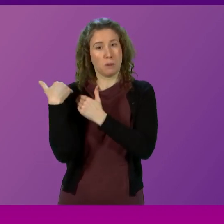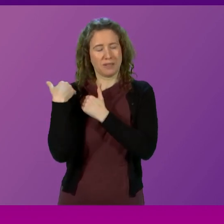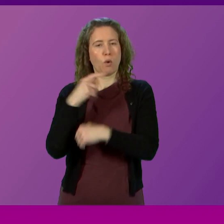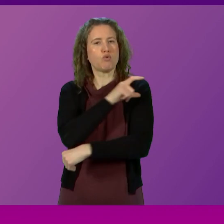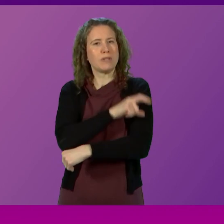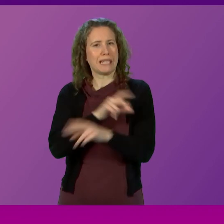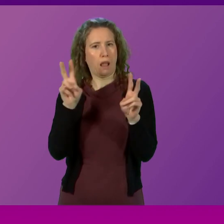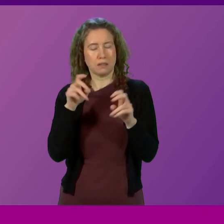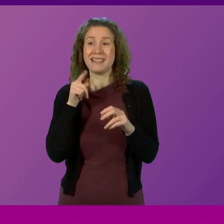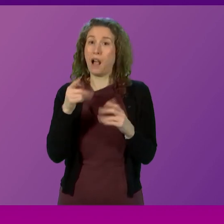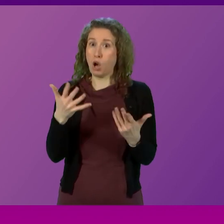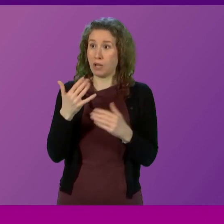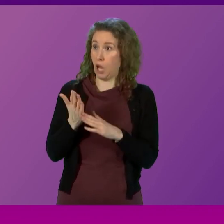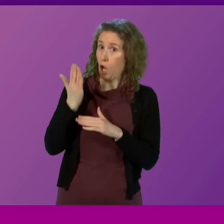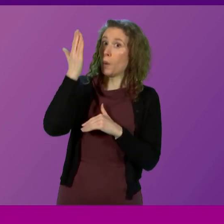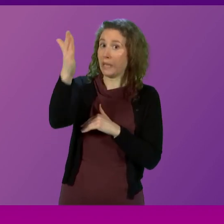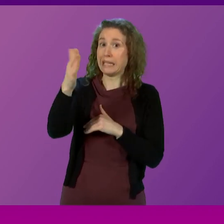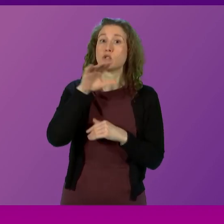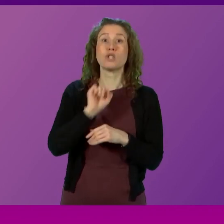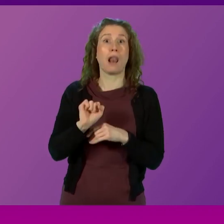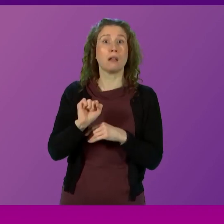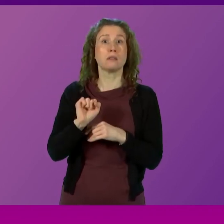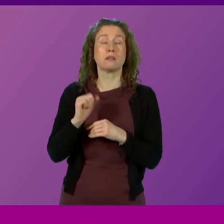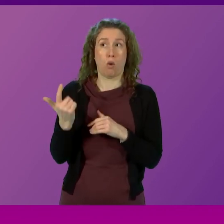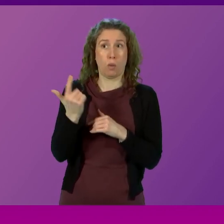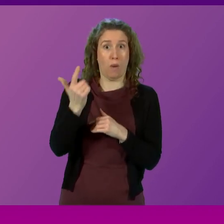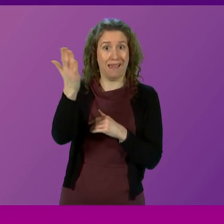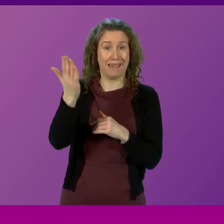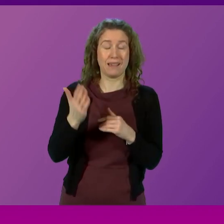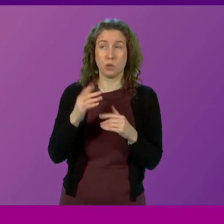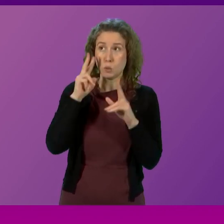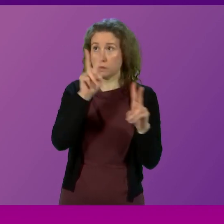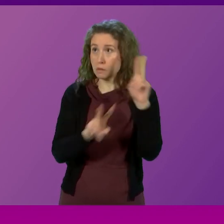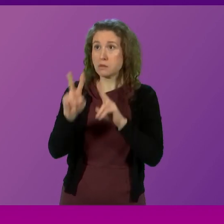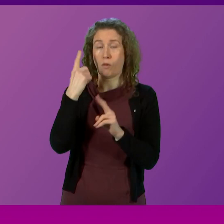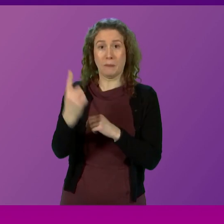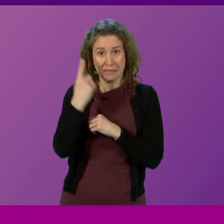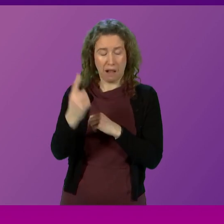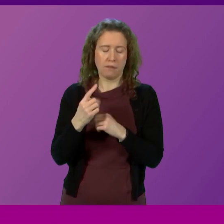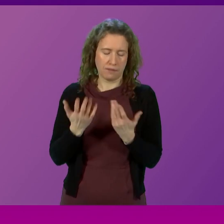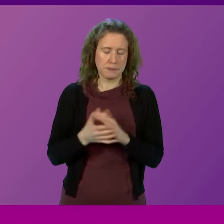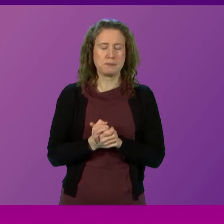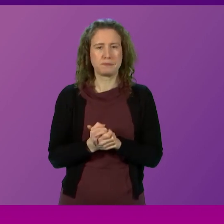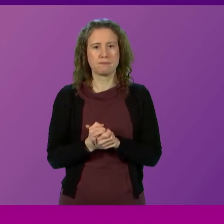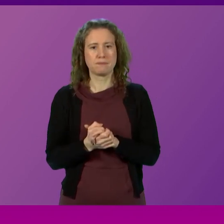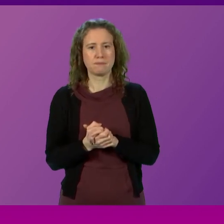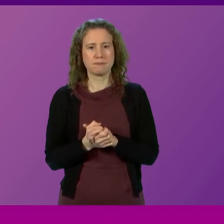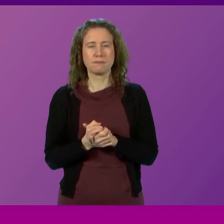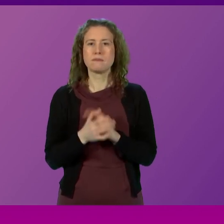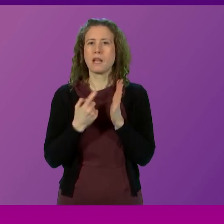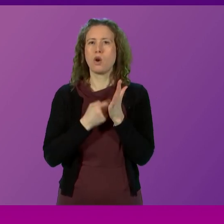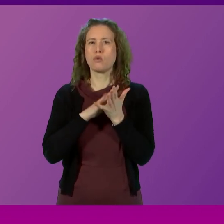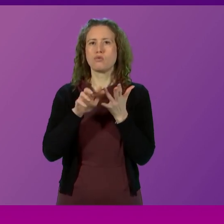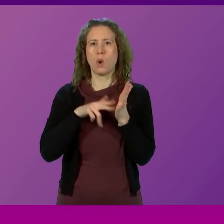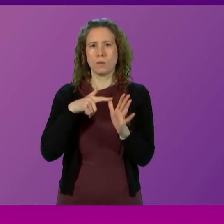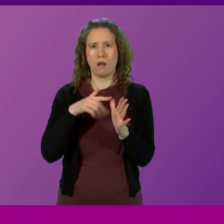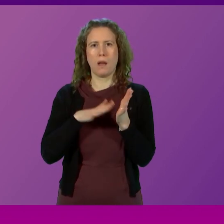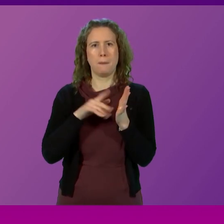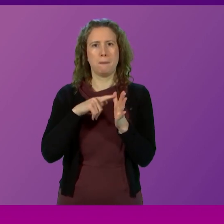is currently en route to Shetland to see for himself the operation that is under way.